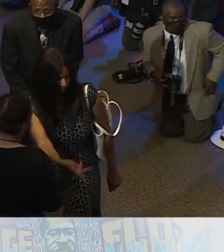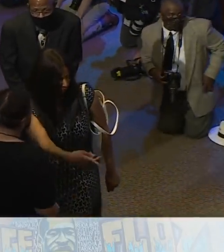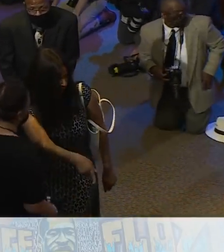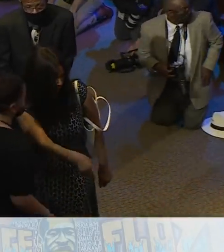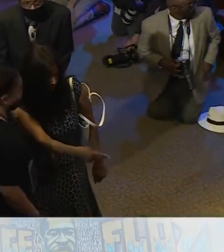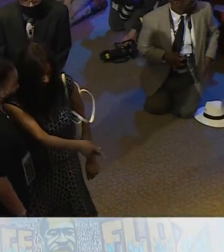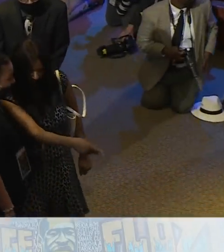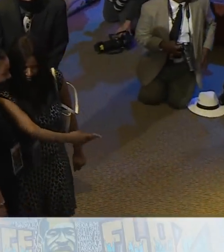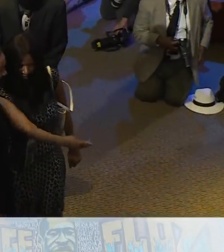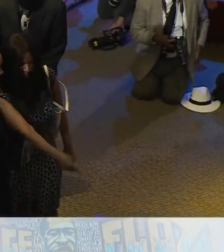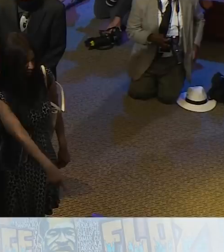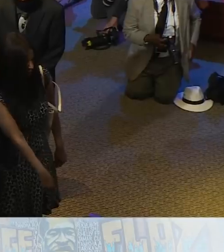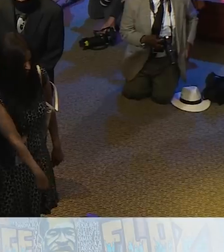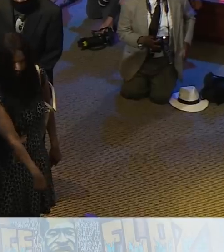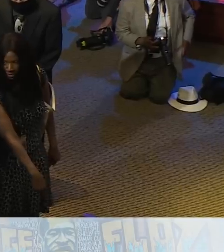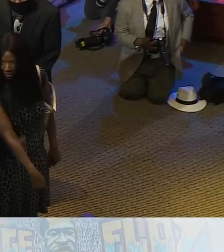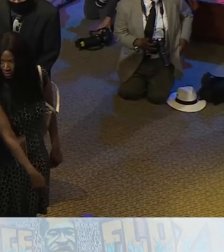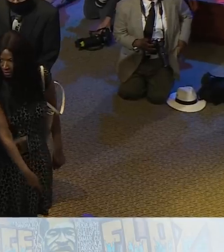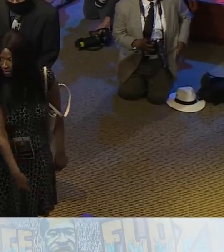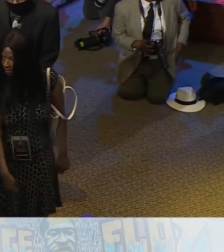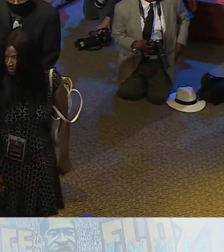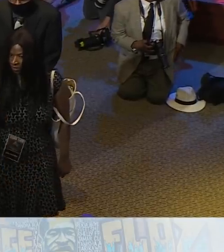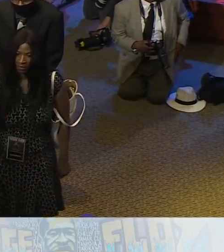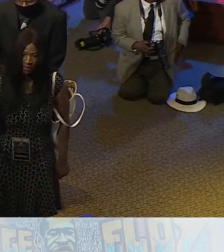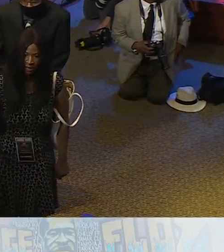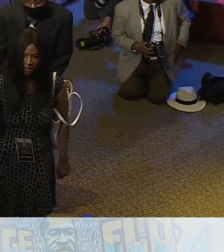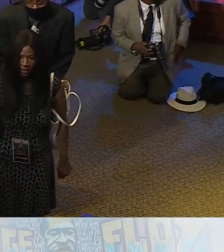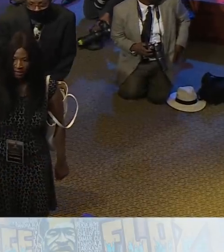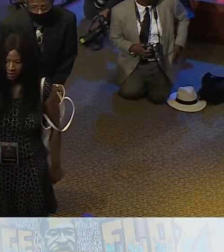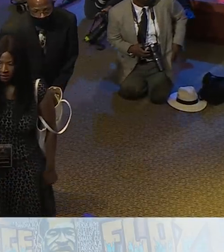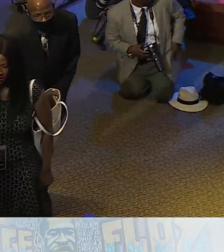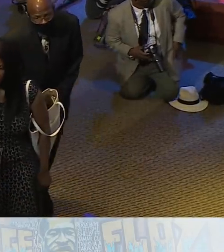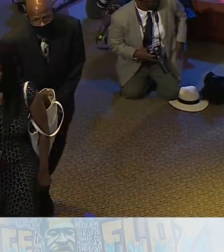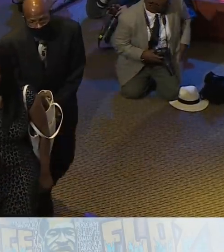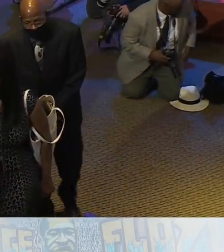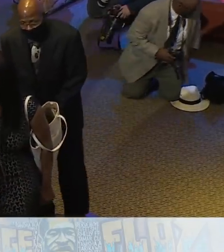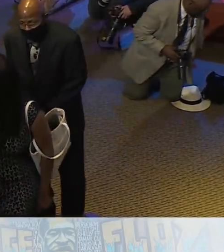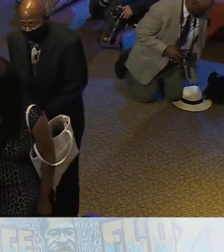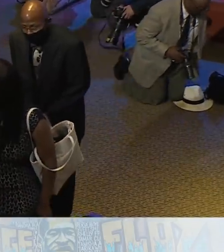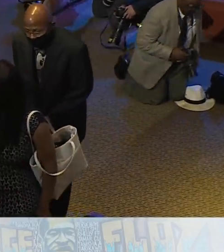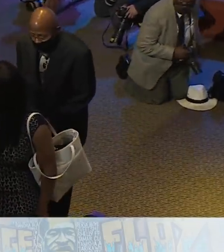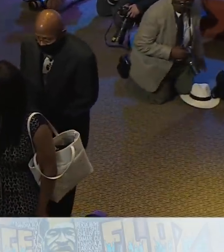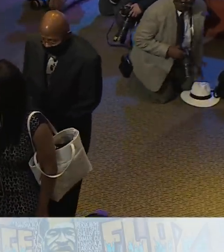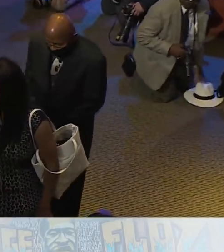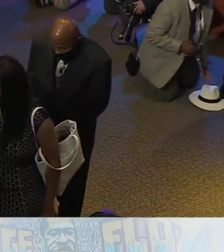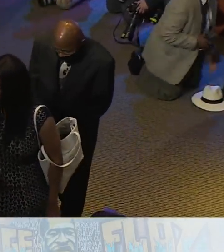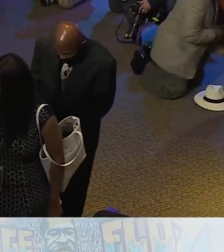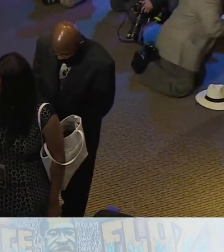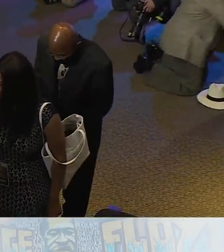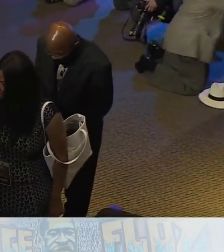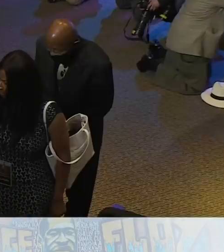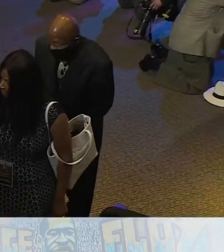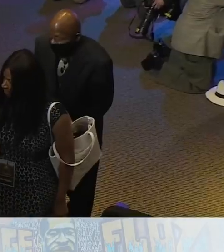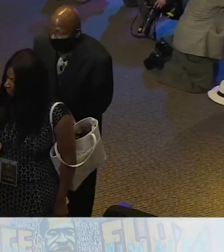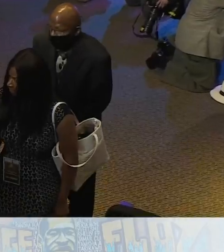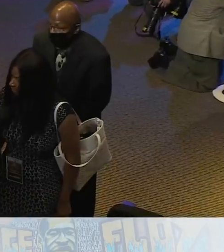PLEASE, MA'AM, PLEASE, SIR, IF YOU'RE SITTING NEXT TO SOMEONE, CAN YOU PLEASE SOCIALLY DISTANCE YOURSELF. THANK YOU SO MUCH FOR YOUR COOPERATION.